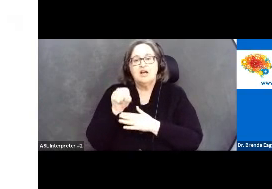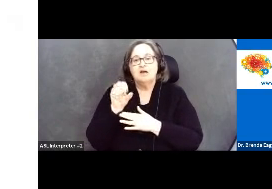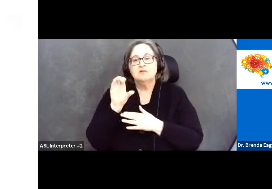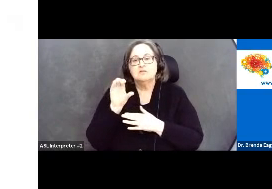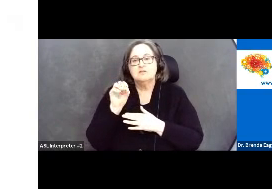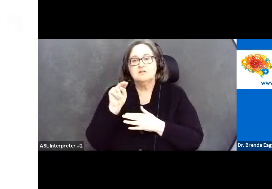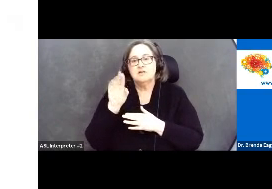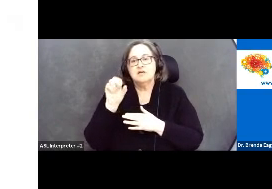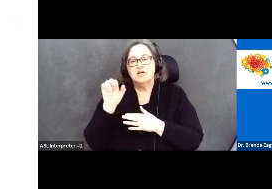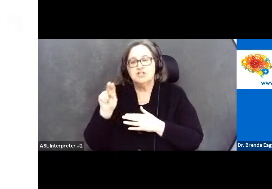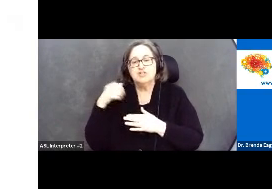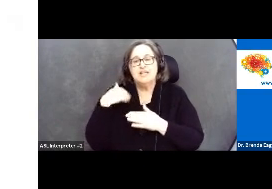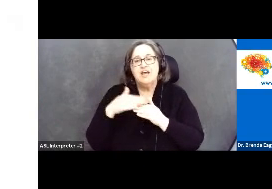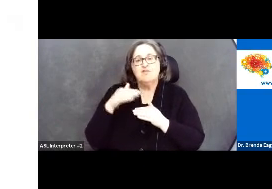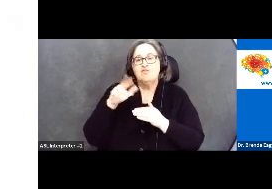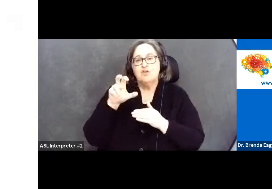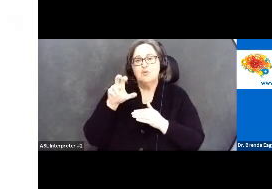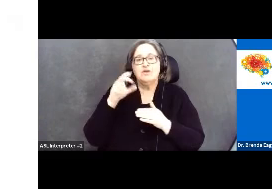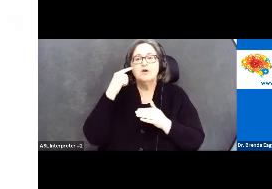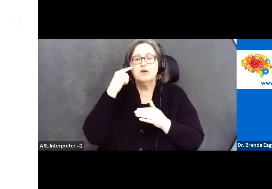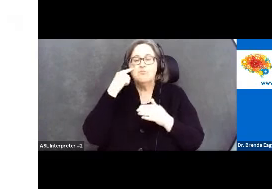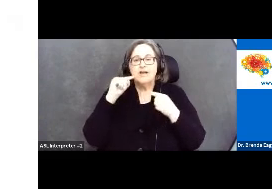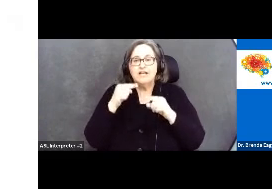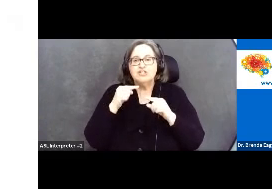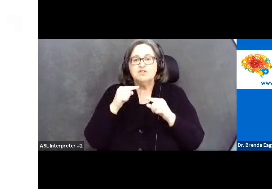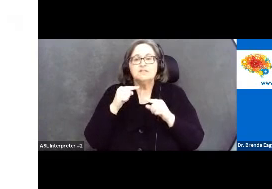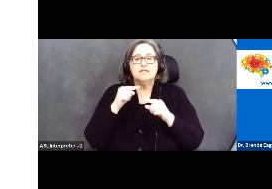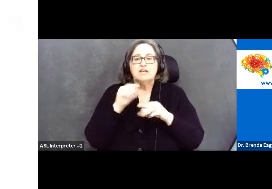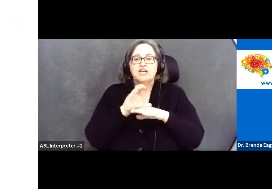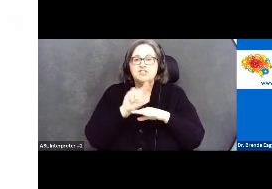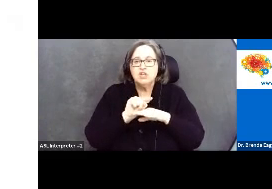300 brain injury educational consultants in the state that serve on our 30 teams.